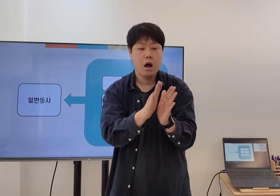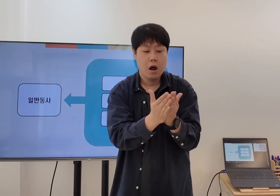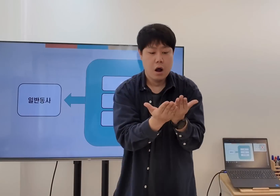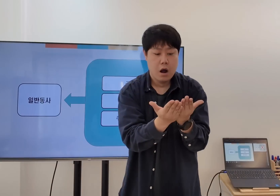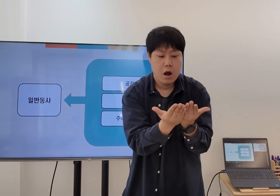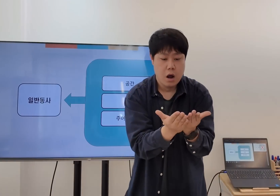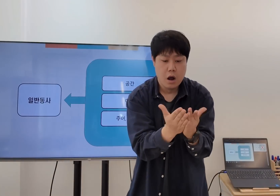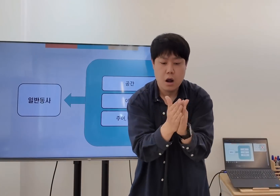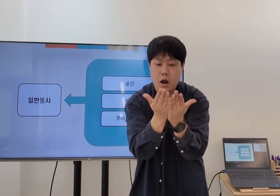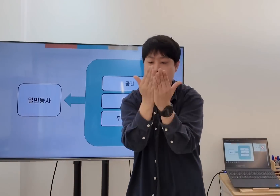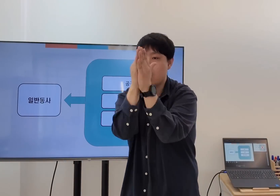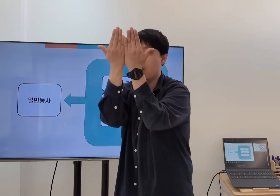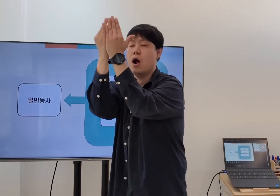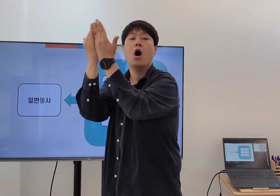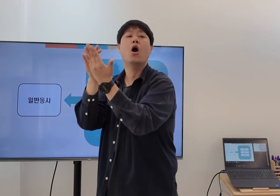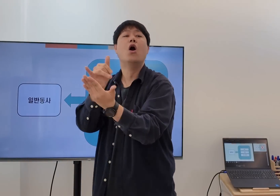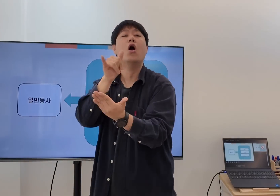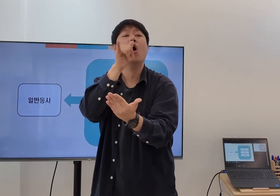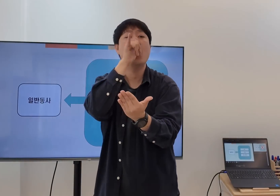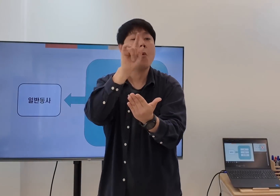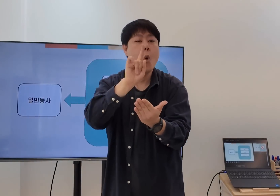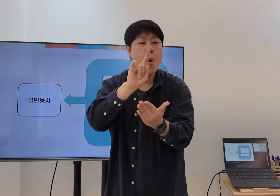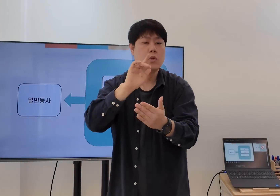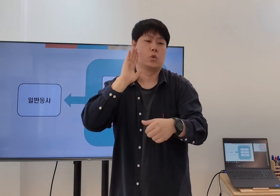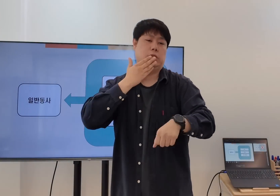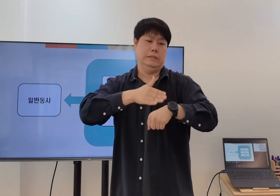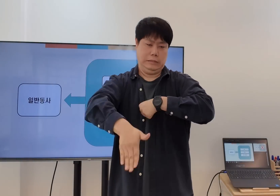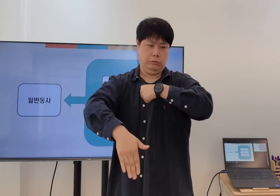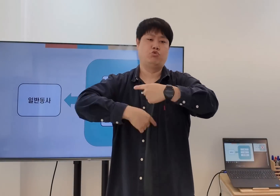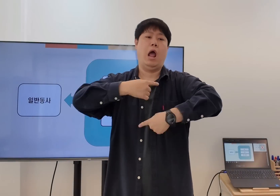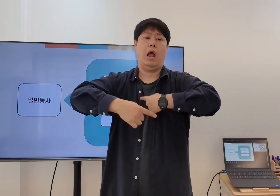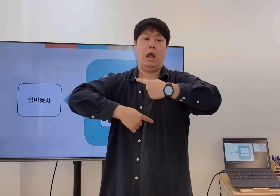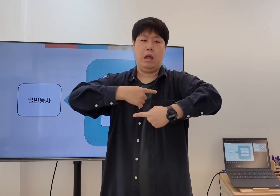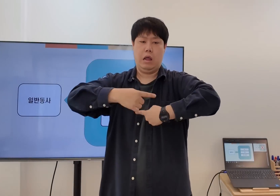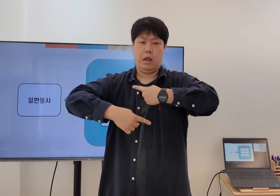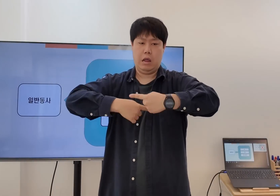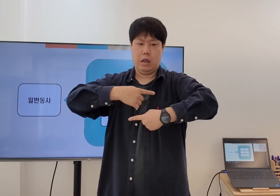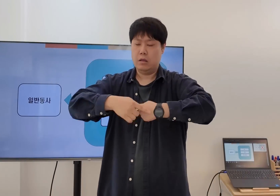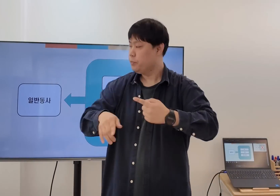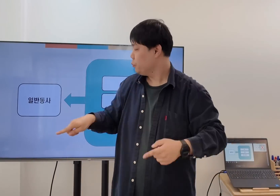What if the book flies away? Yes, this may be possible when using deaf sign language, but